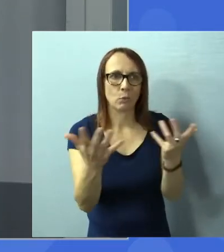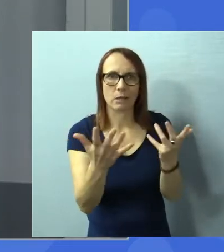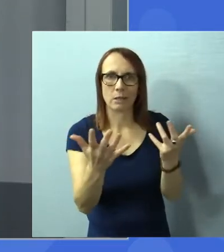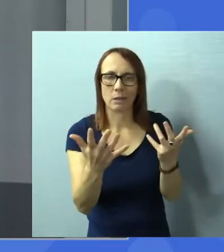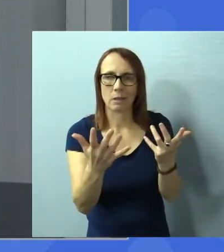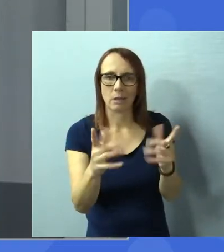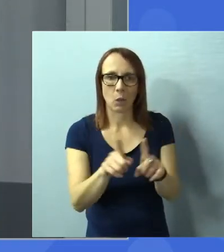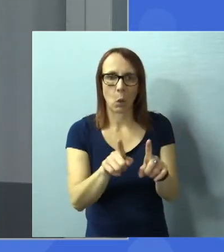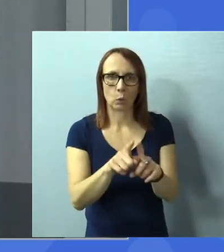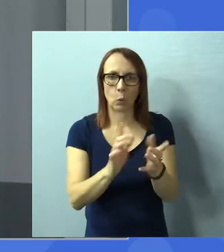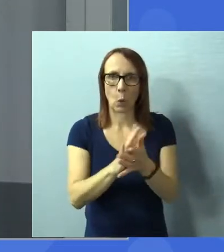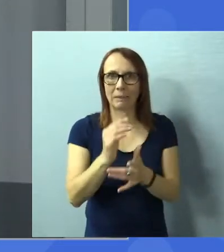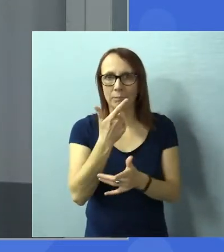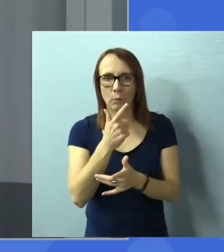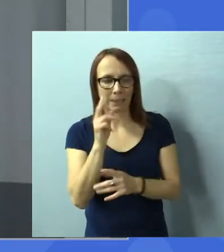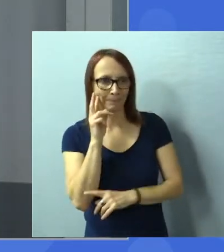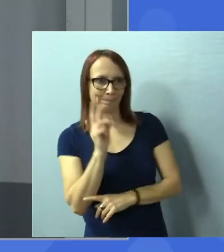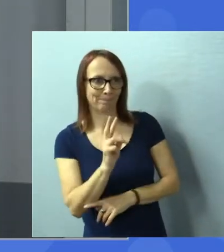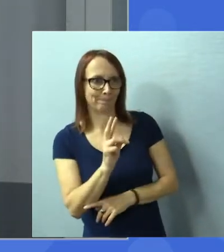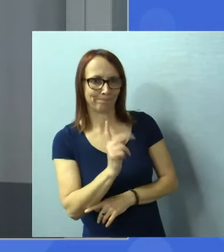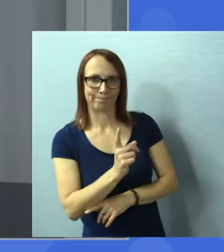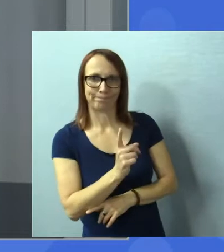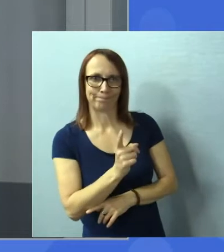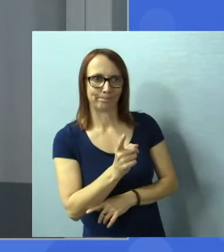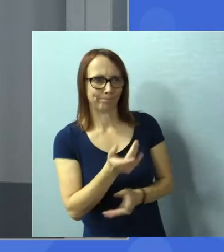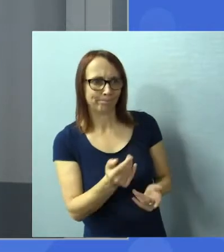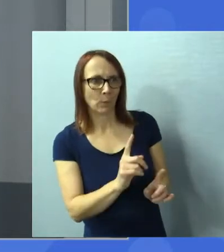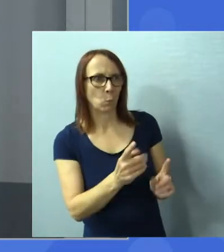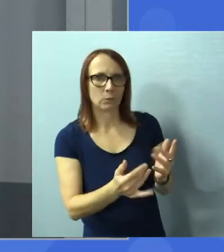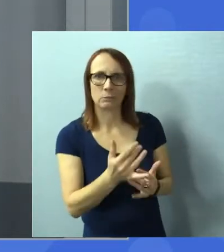held to account for that so we're seeing a real changing political dynamic there